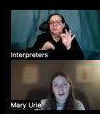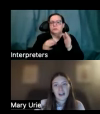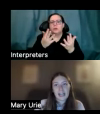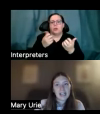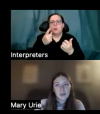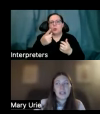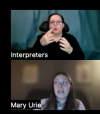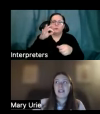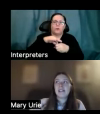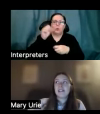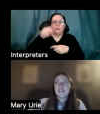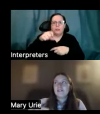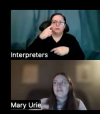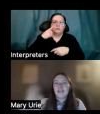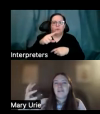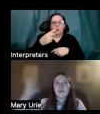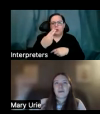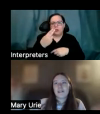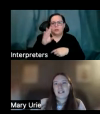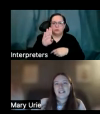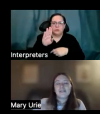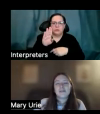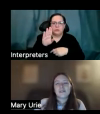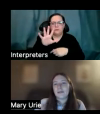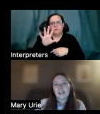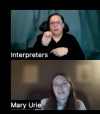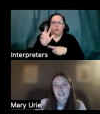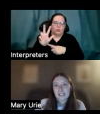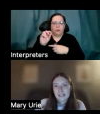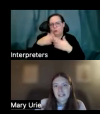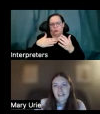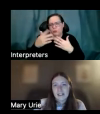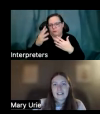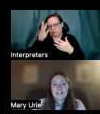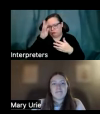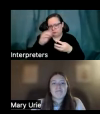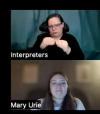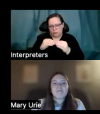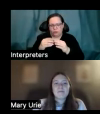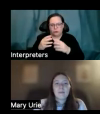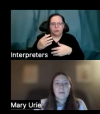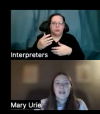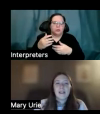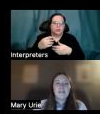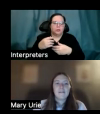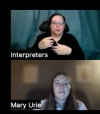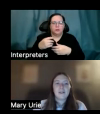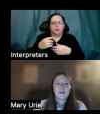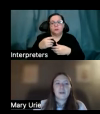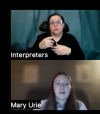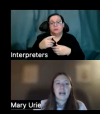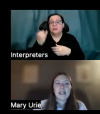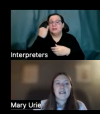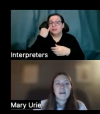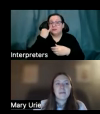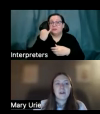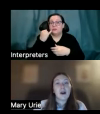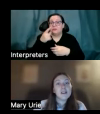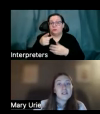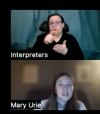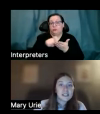on HB 503, or whatever it is. If you're writing them, not during